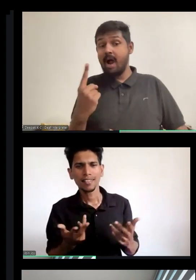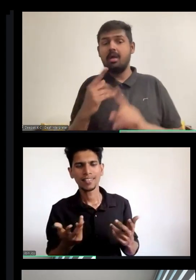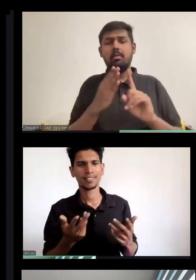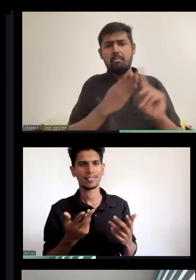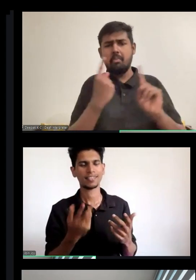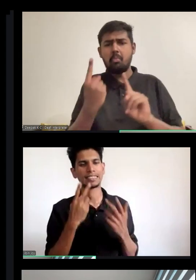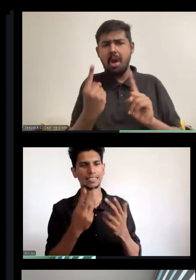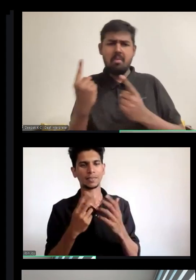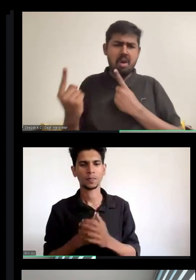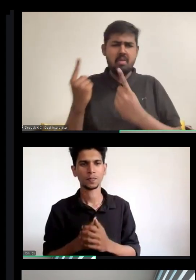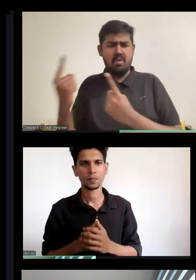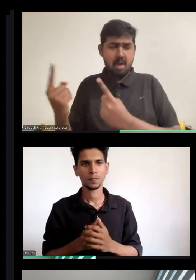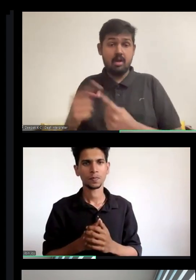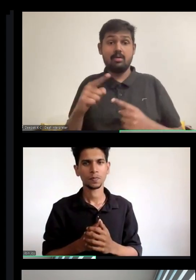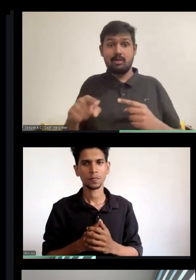Are you an accessibility practitioner?